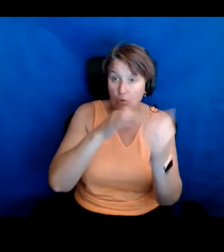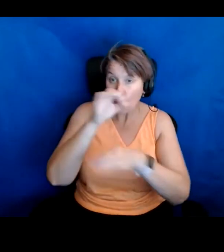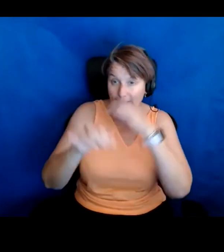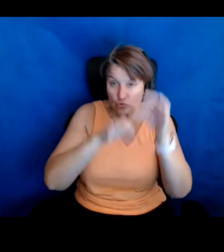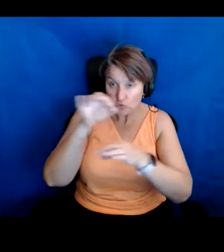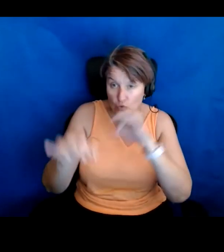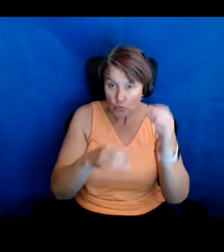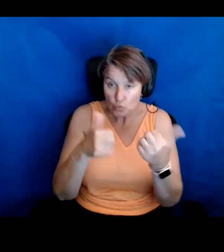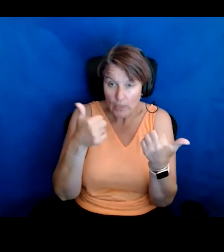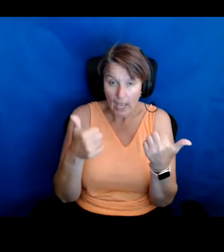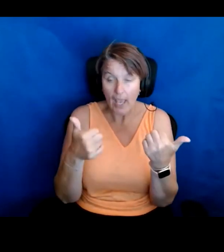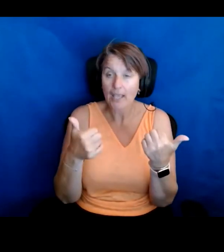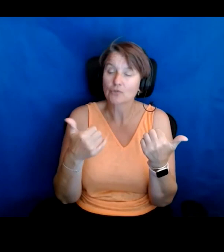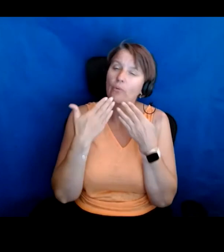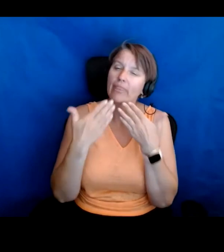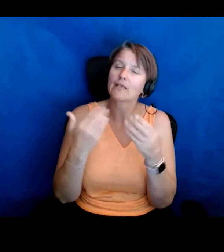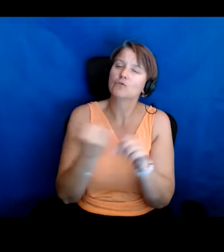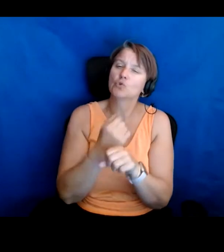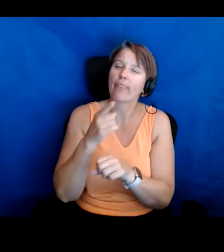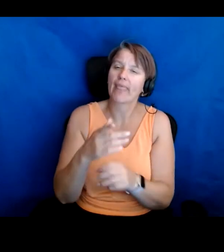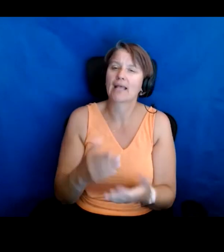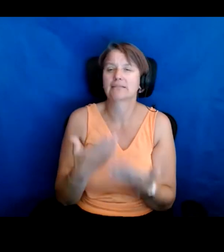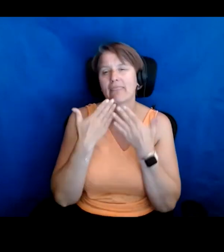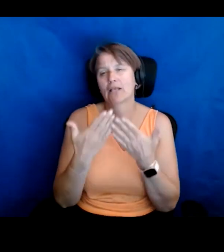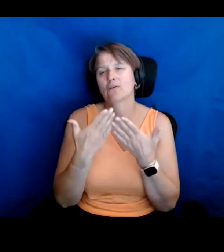So, thanks for doing that - for being so active and engaged.